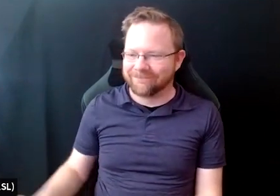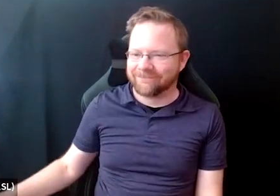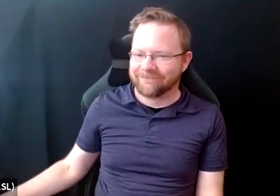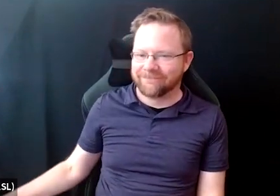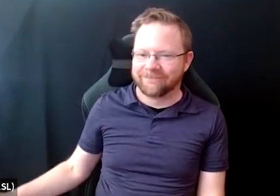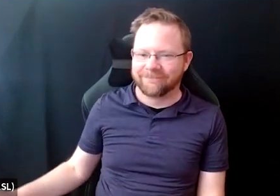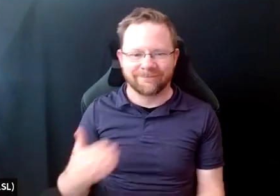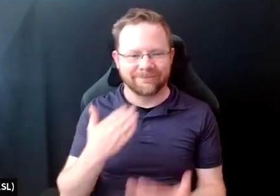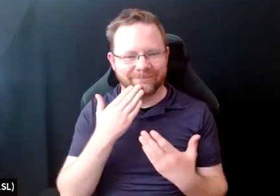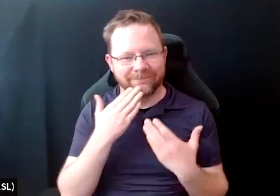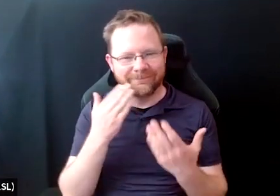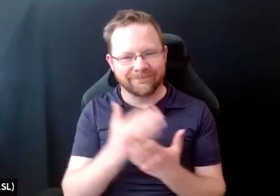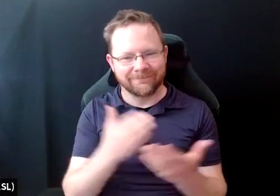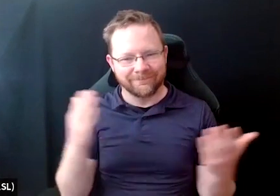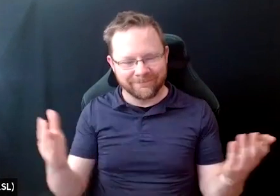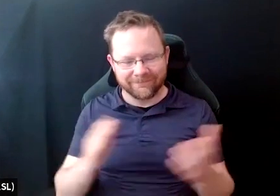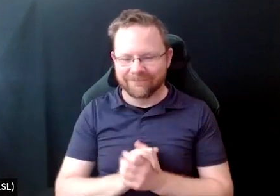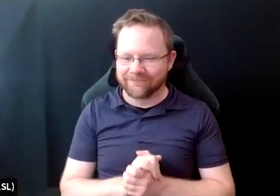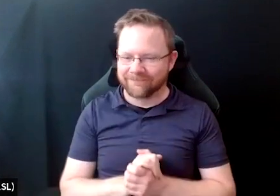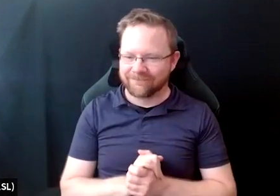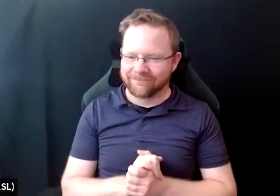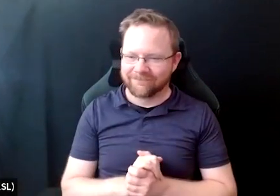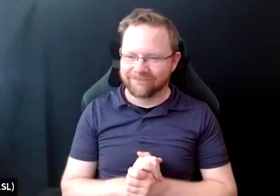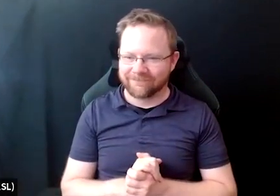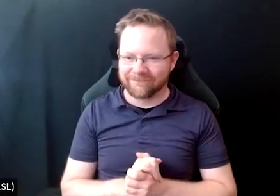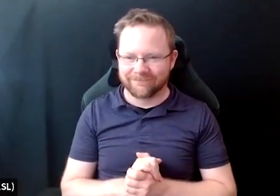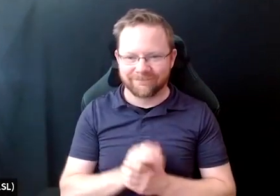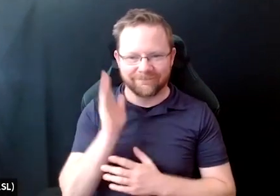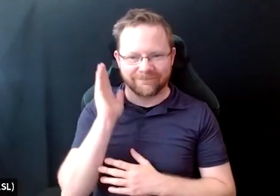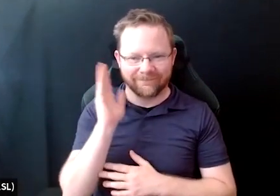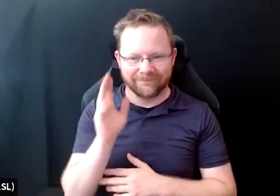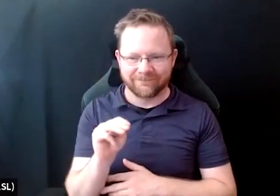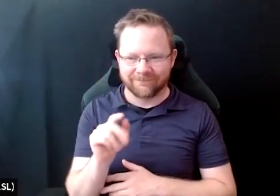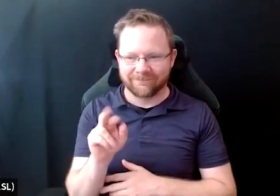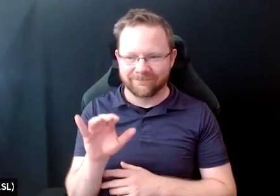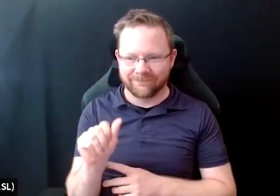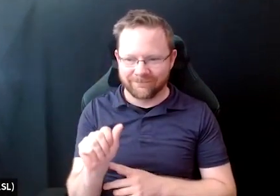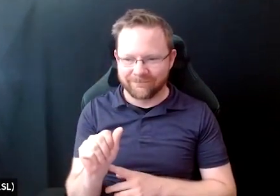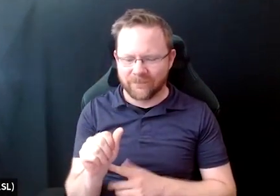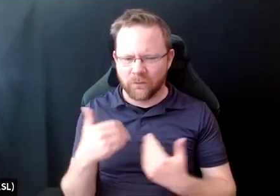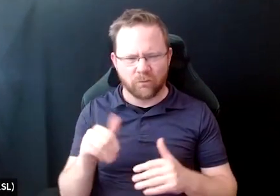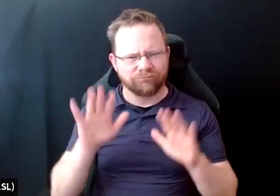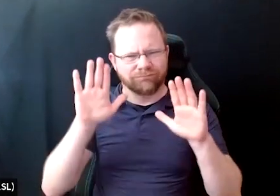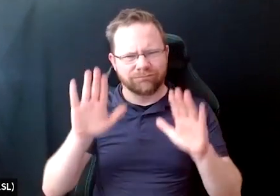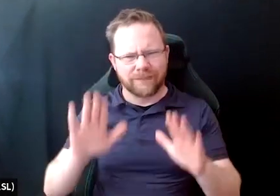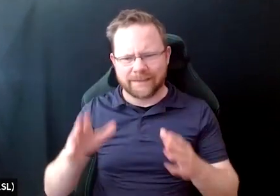Thank you so much for presenting, Maria. This is all fantastic information at this time.